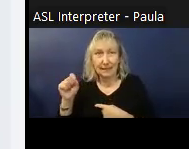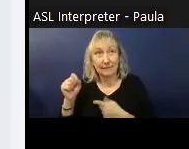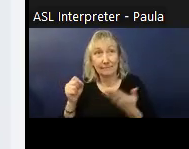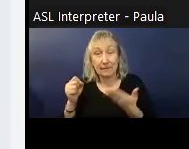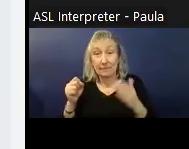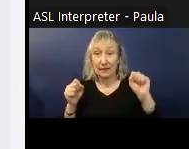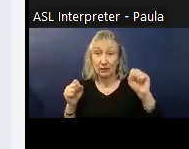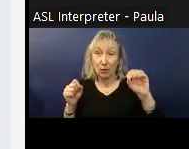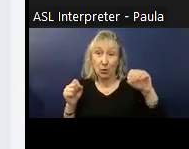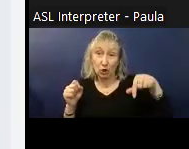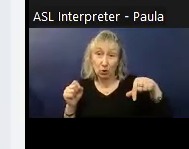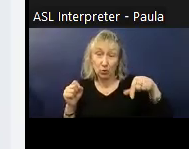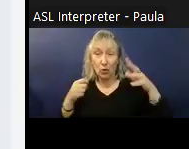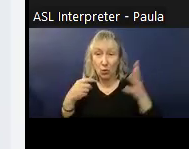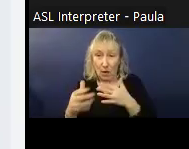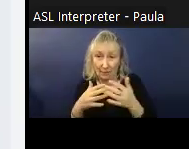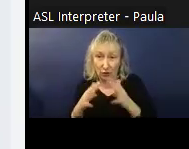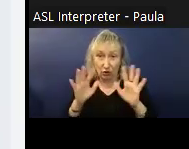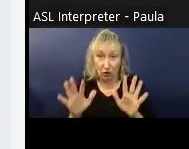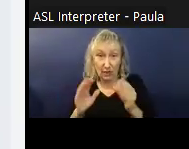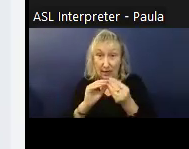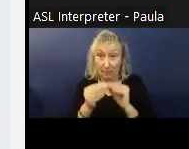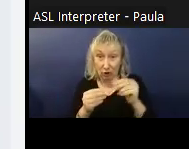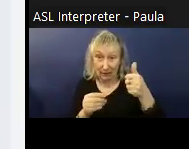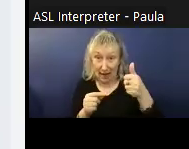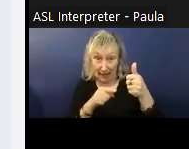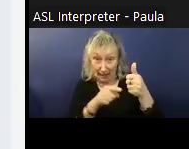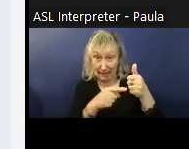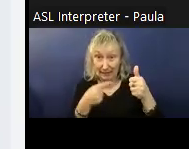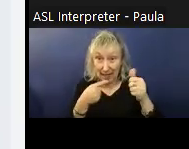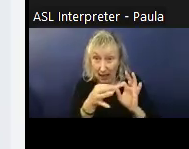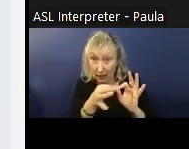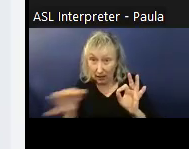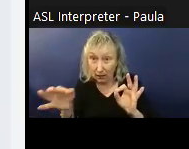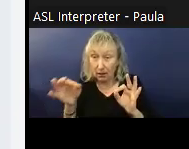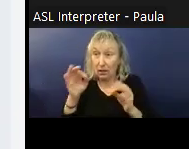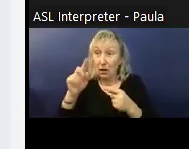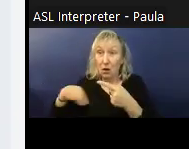But on #10 it says upon receipt of the preliminary report from the local office